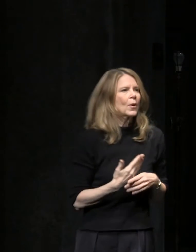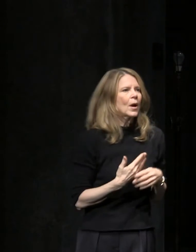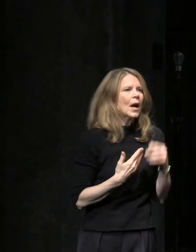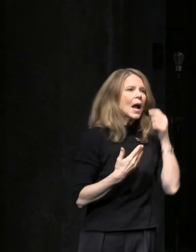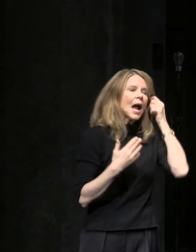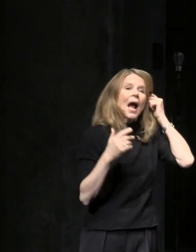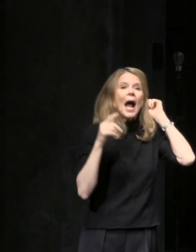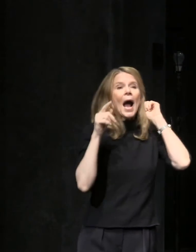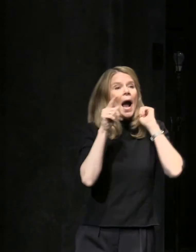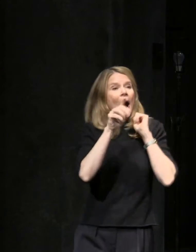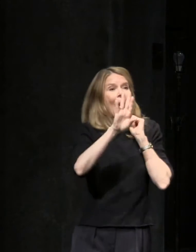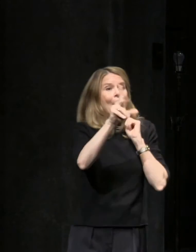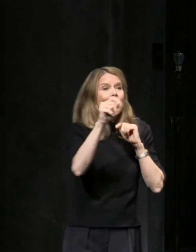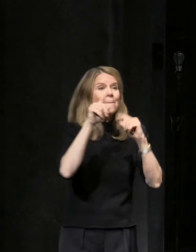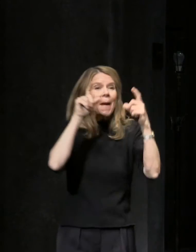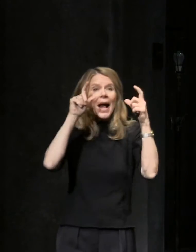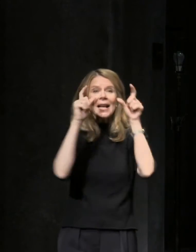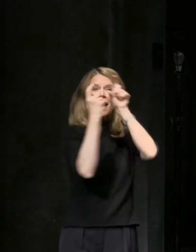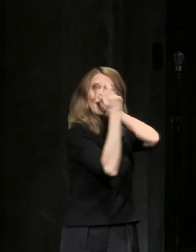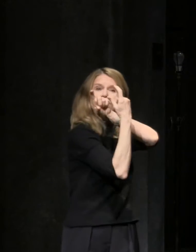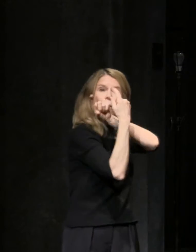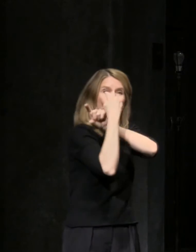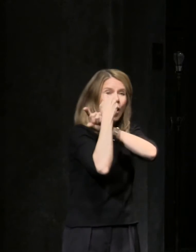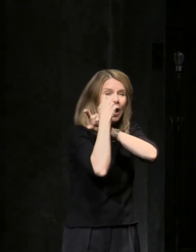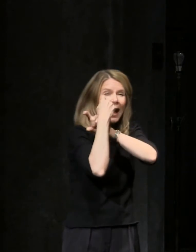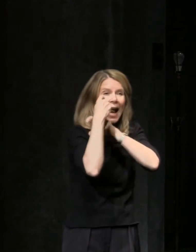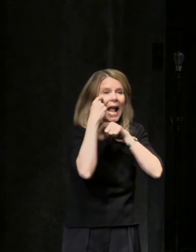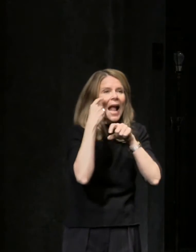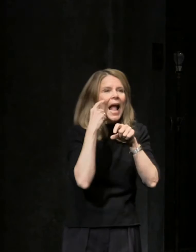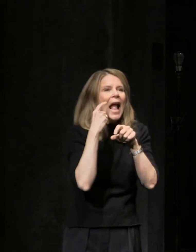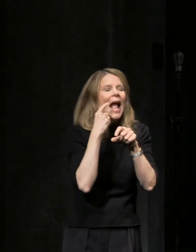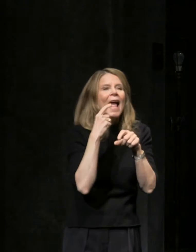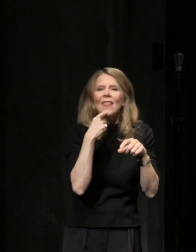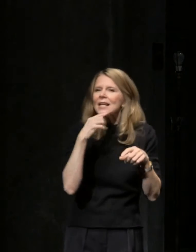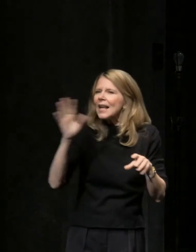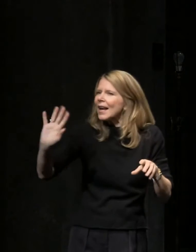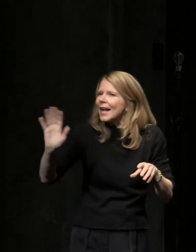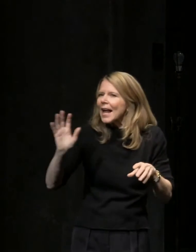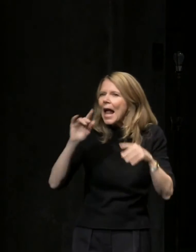the view finder backwards it works like binoculars and you can see the President perfectly clearly.